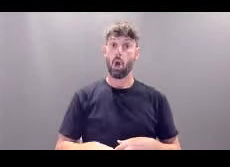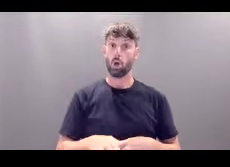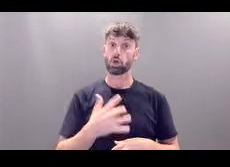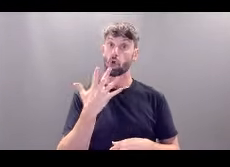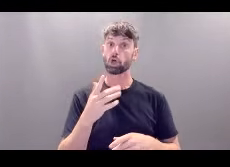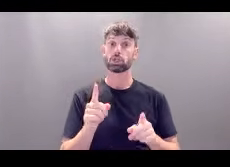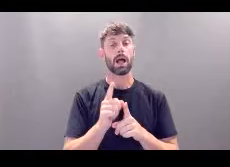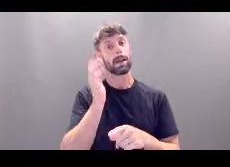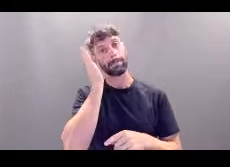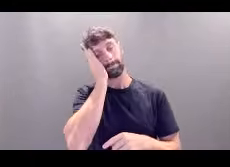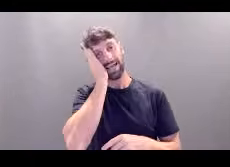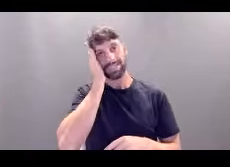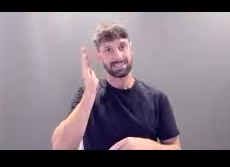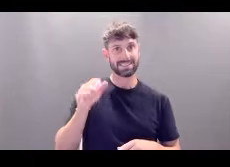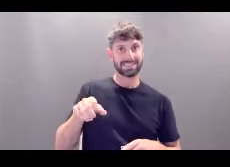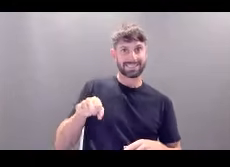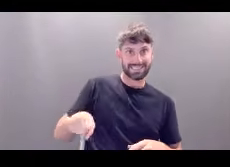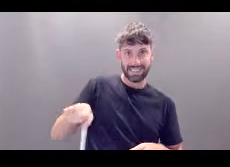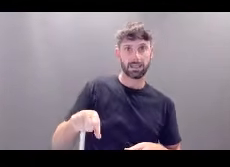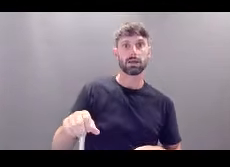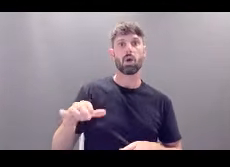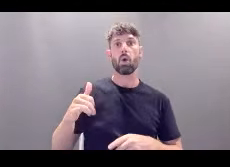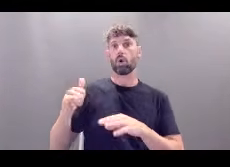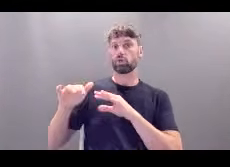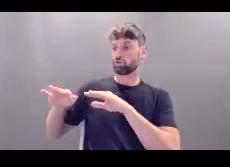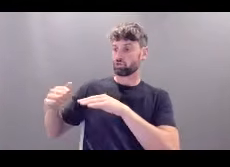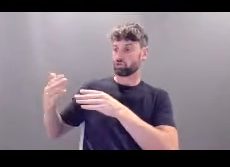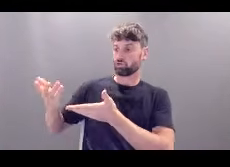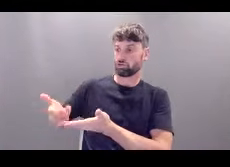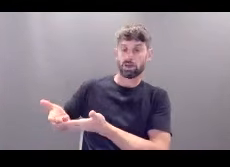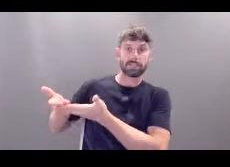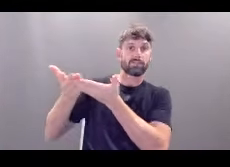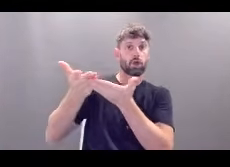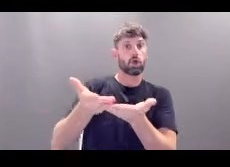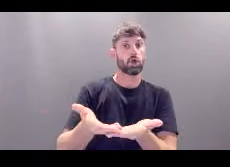sticks or transfer aids, can be considered high risk,